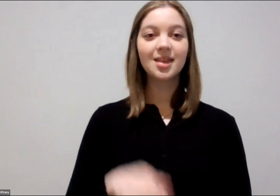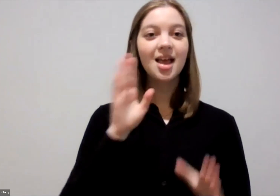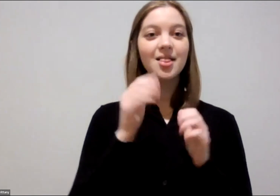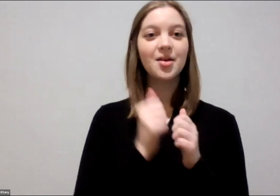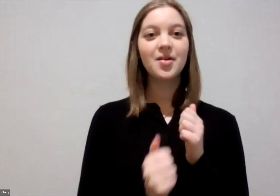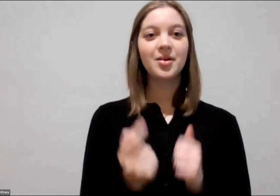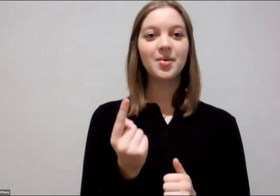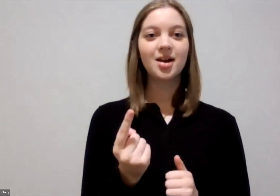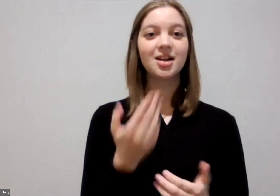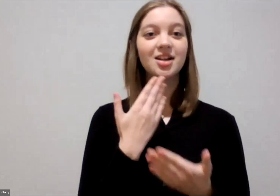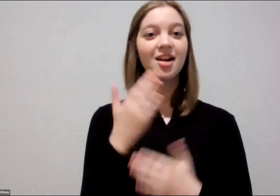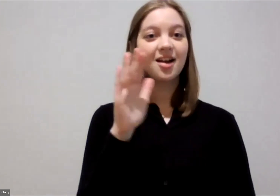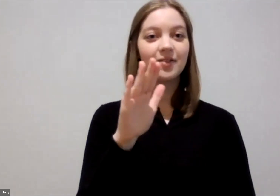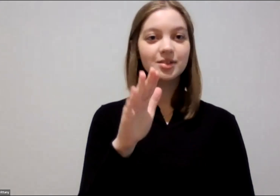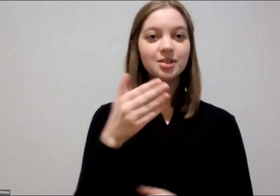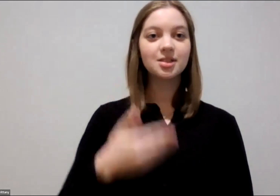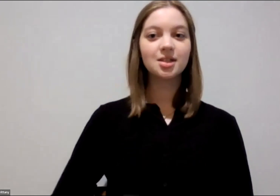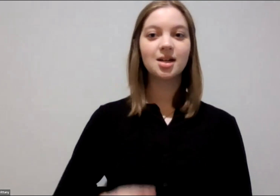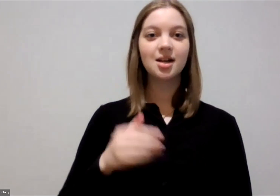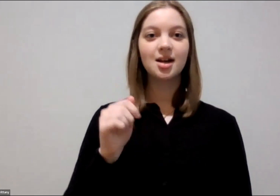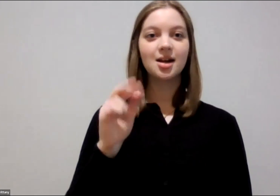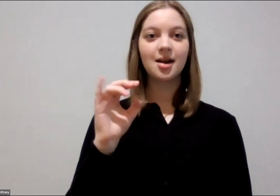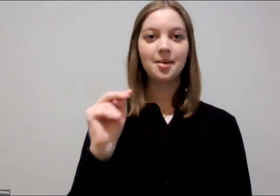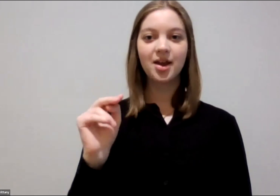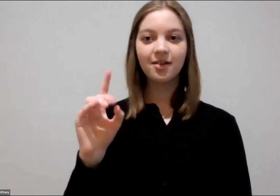Hello, everyone! good afternoon. my name is, and Mary Sam Aaron Duval.